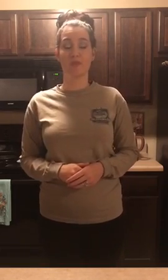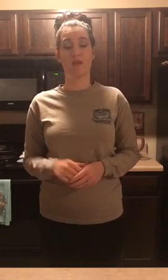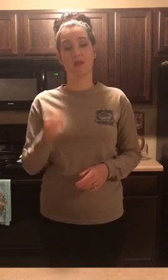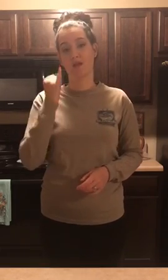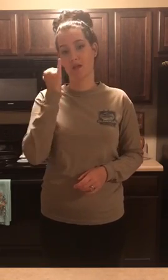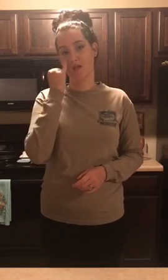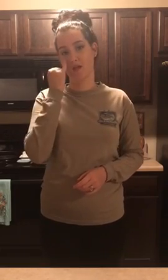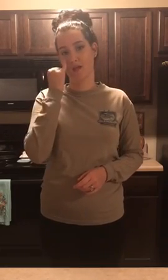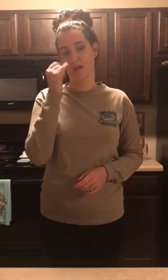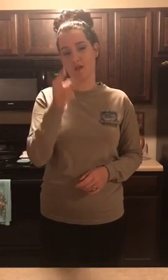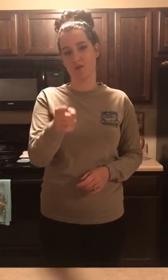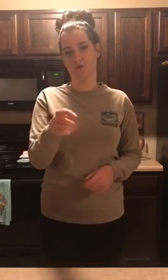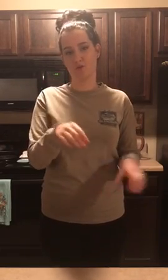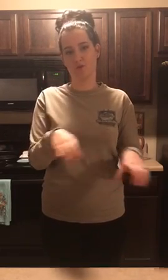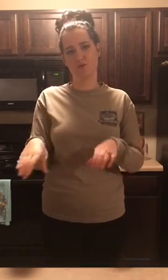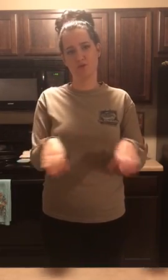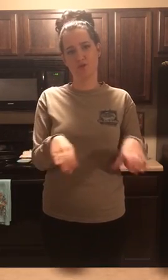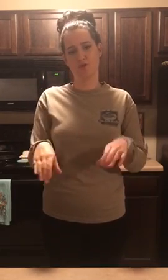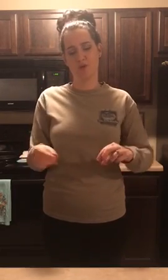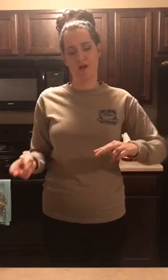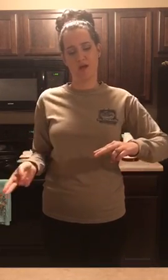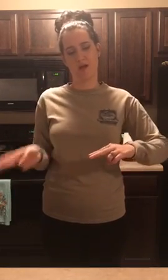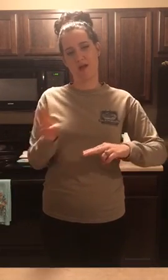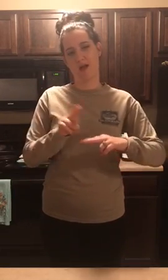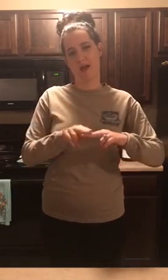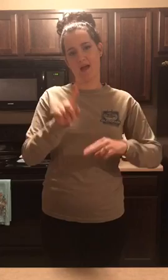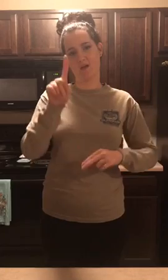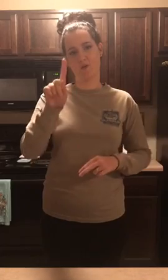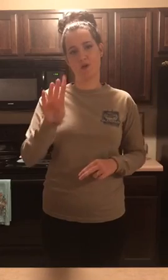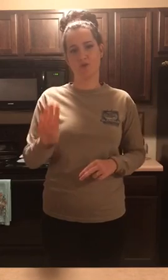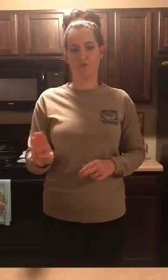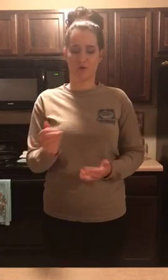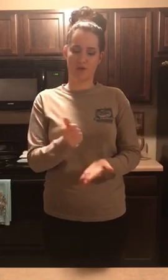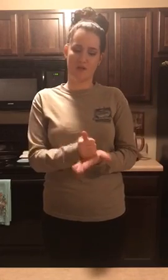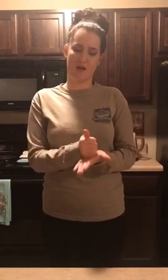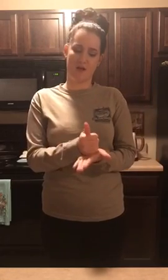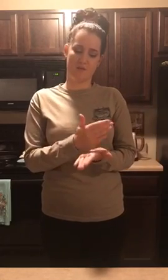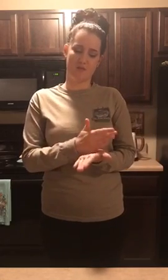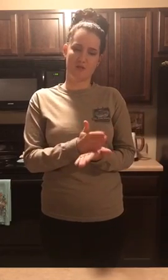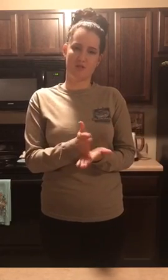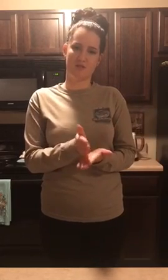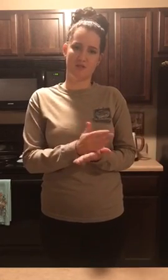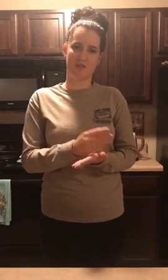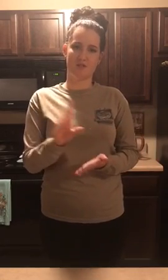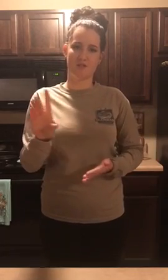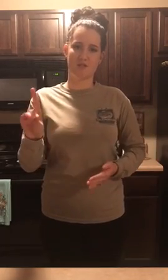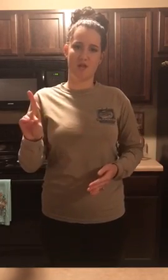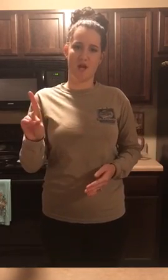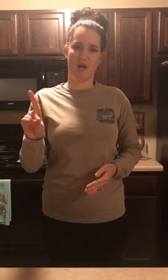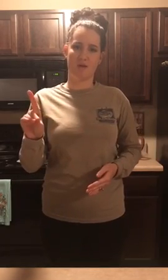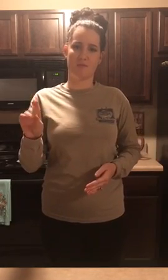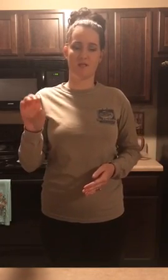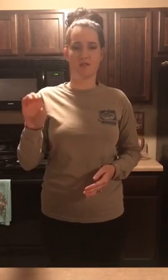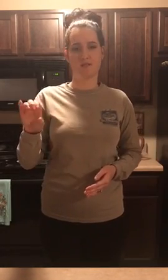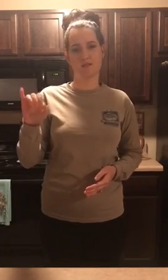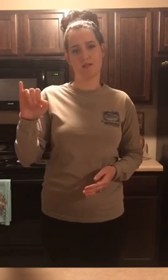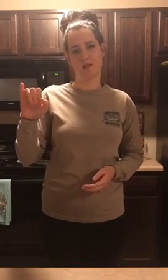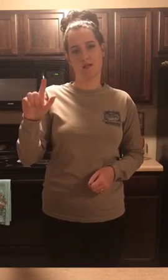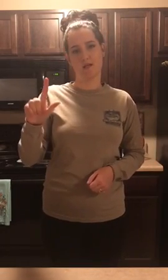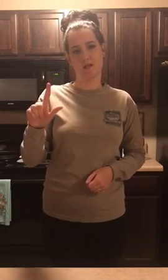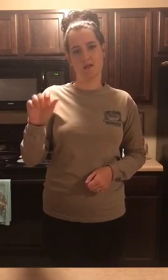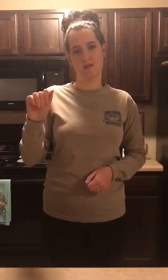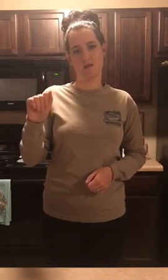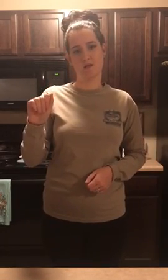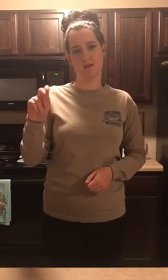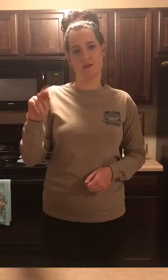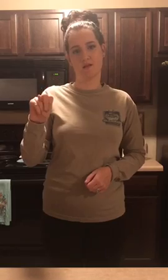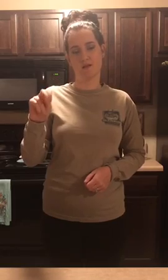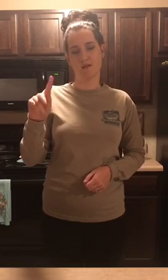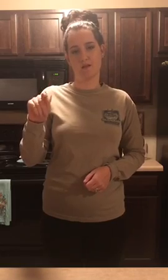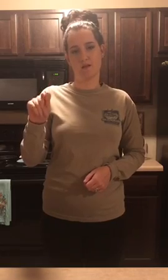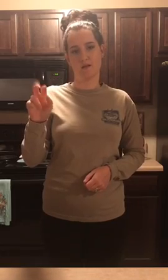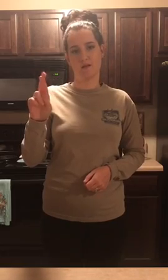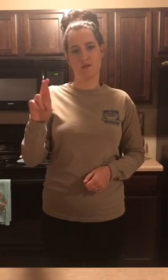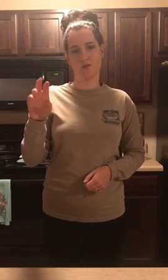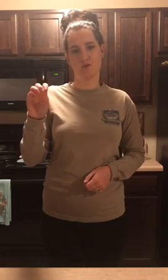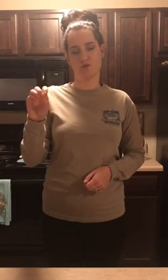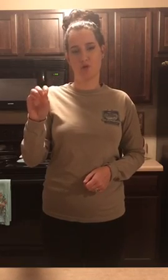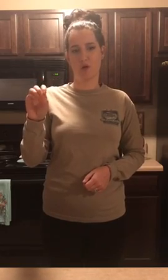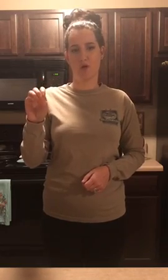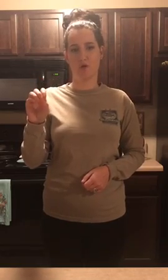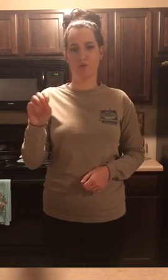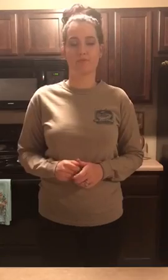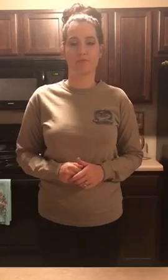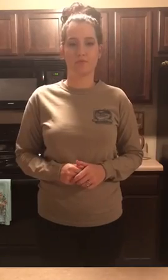If you do, add 1/4 cup chopped cilantro.